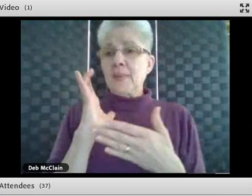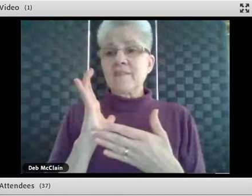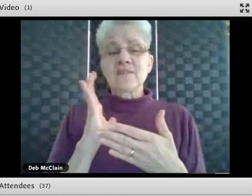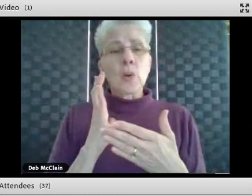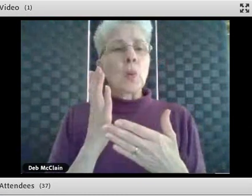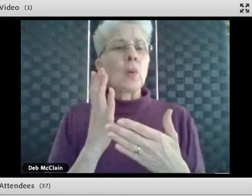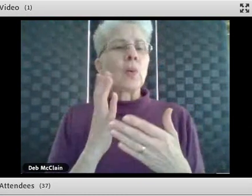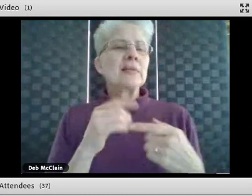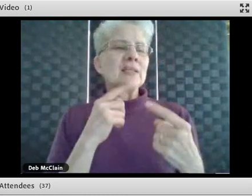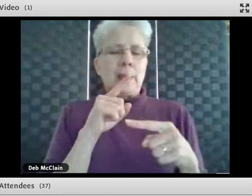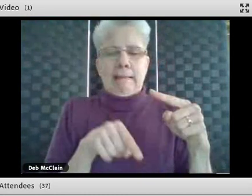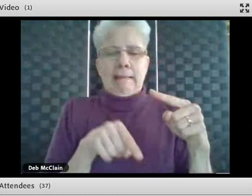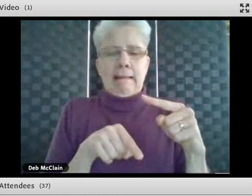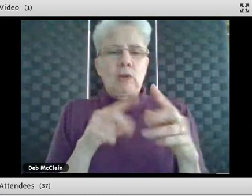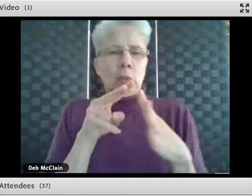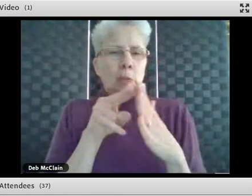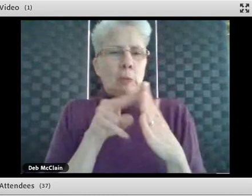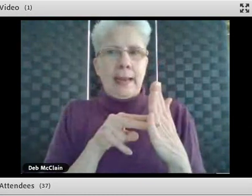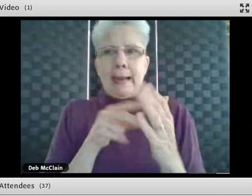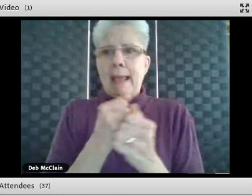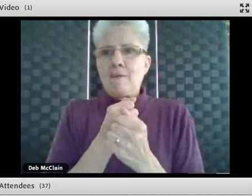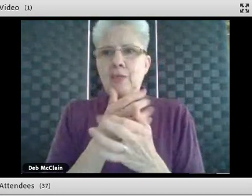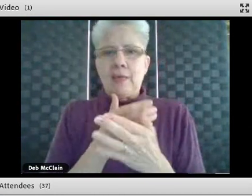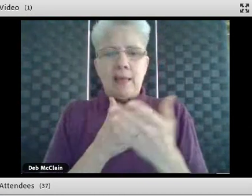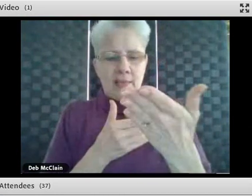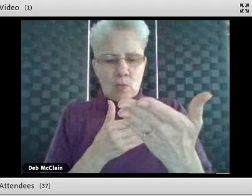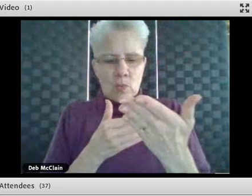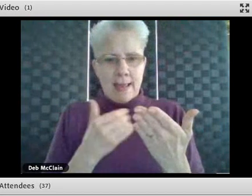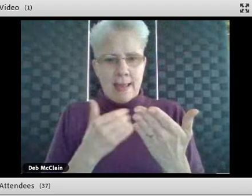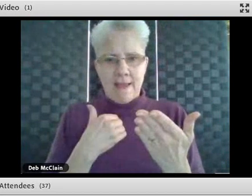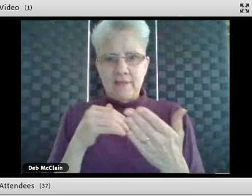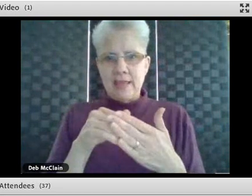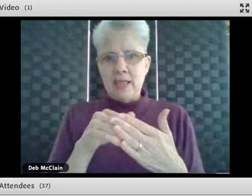since we can't read every single thing that is in our collection,